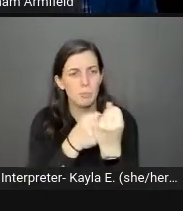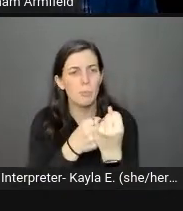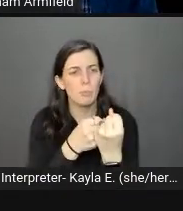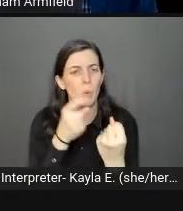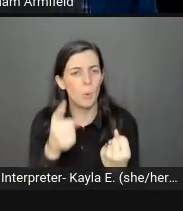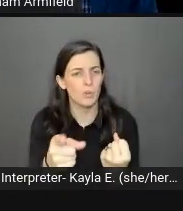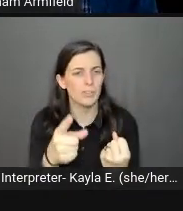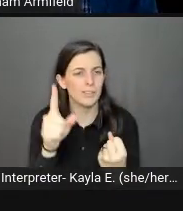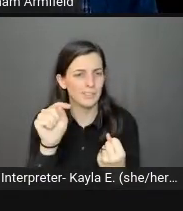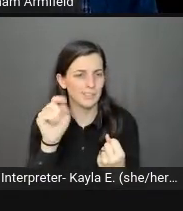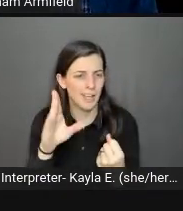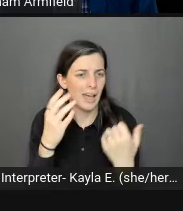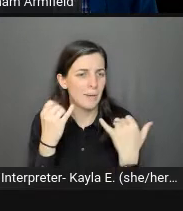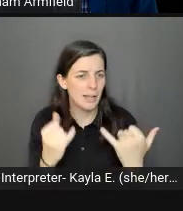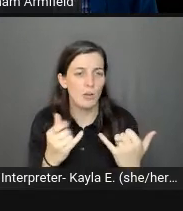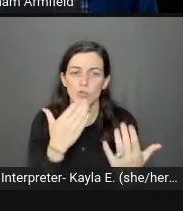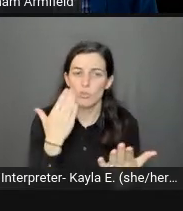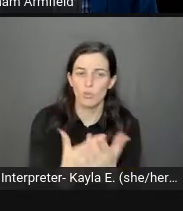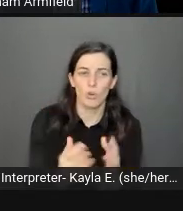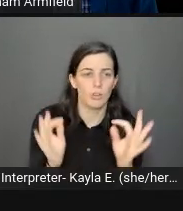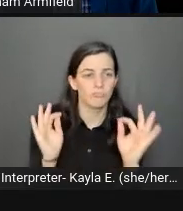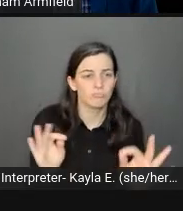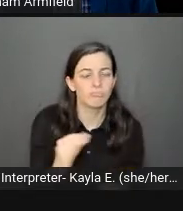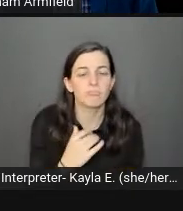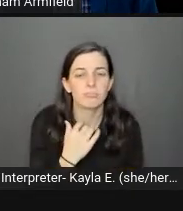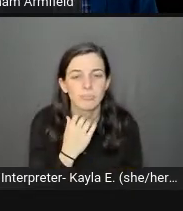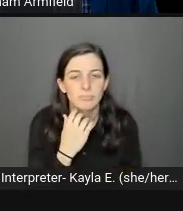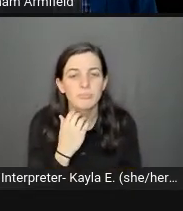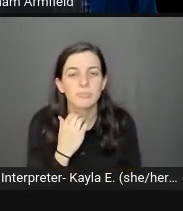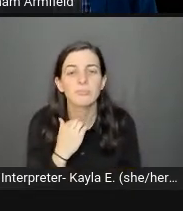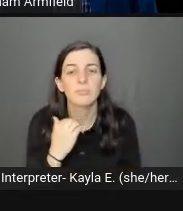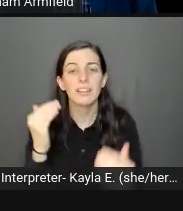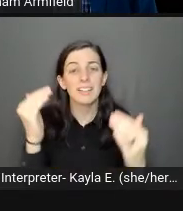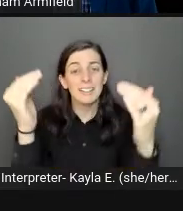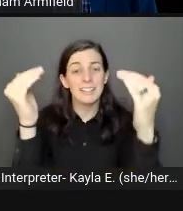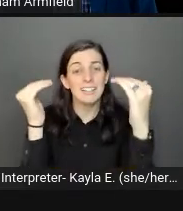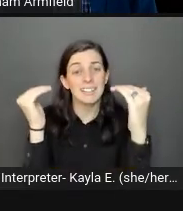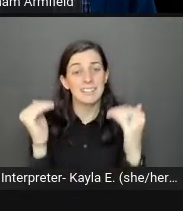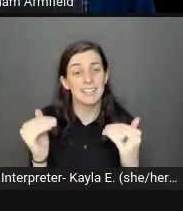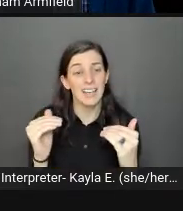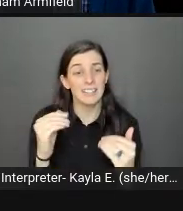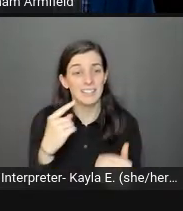That's all good. The next one's an interesting one, the show more or less.